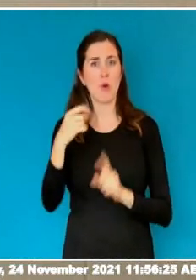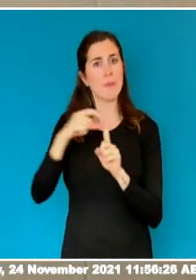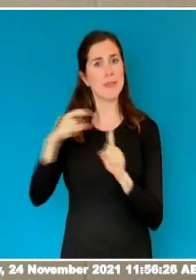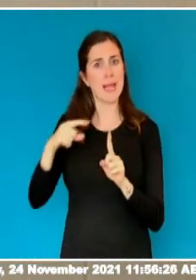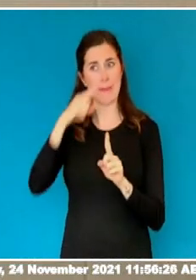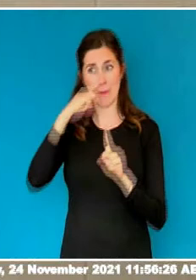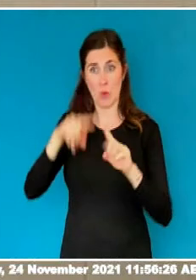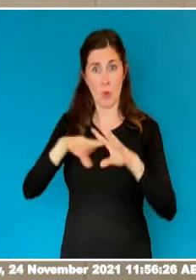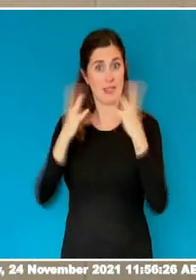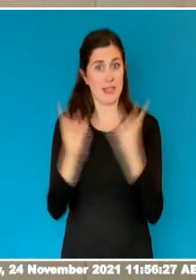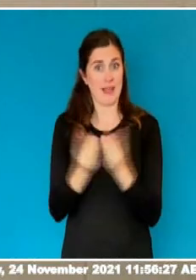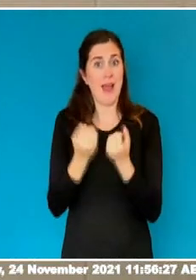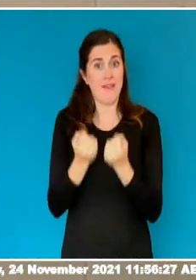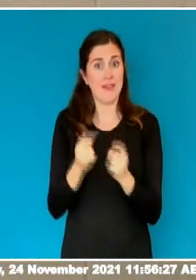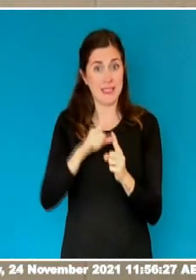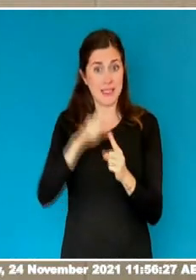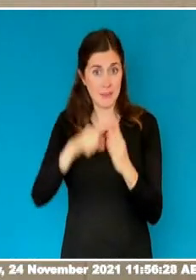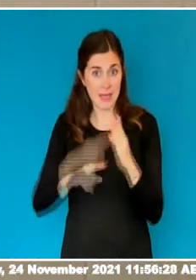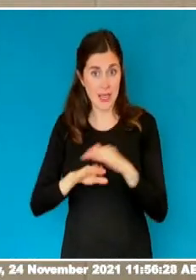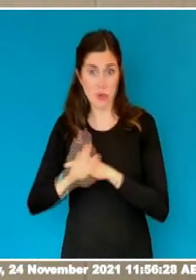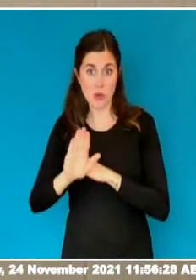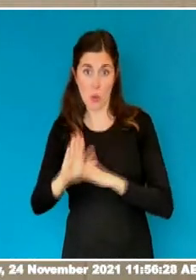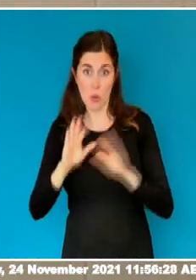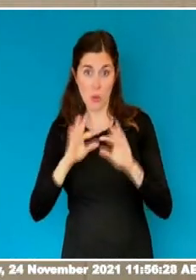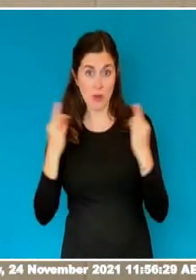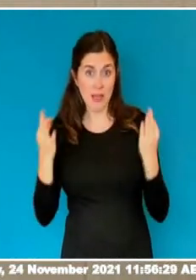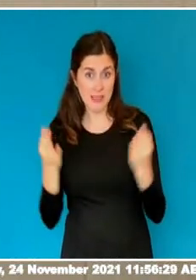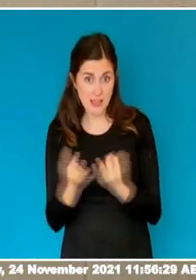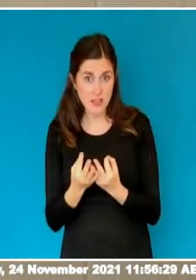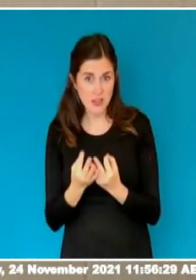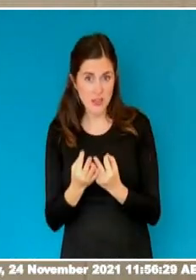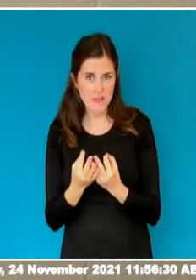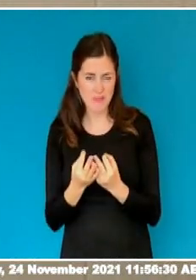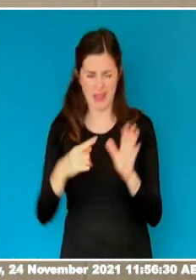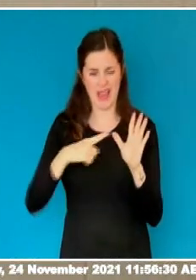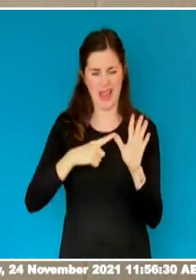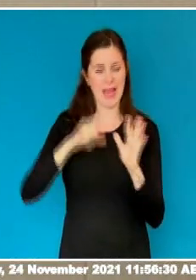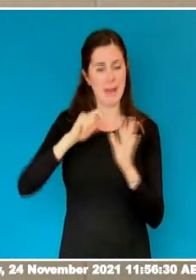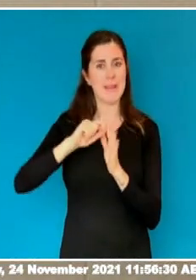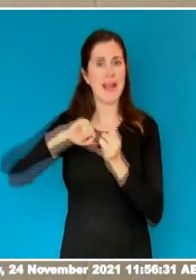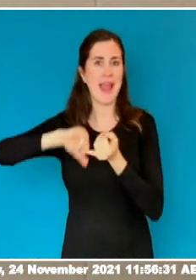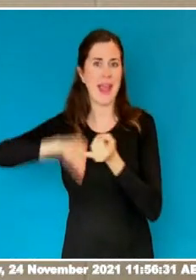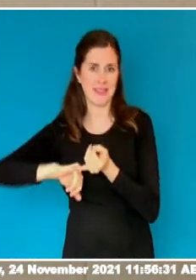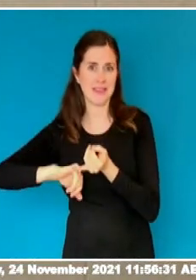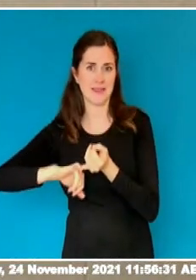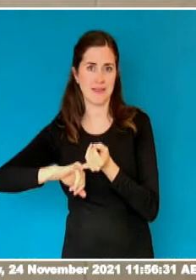identifying as a person with a disability at the APS level? Yes.